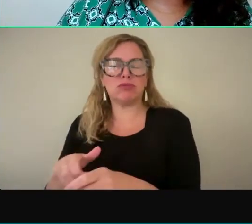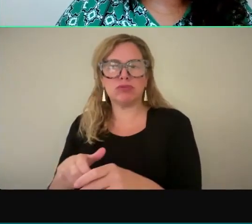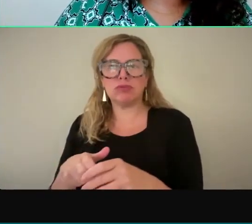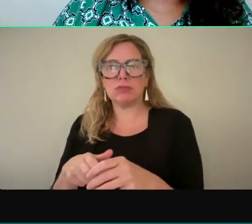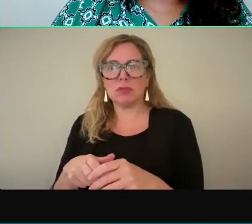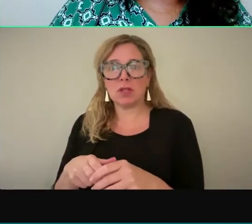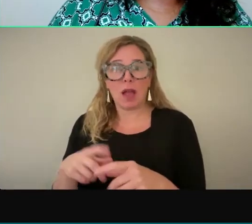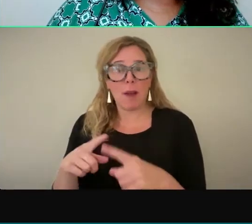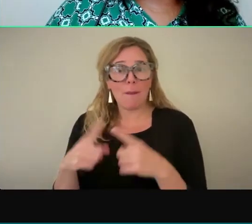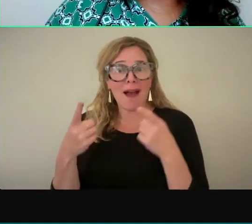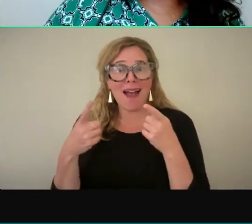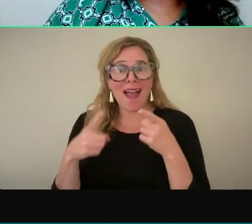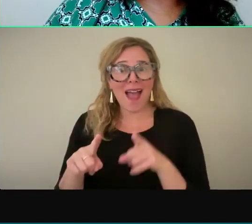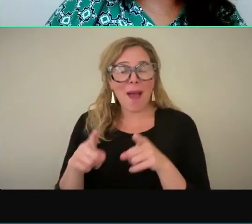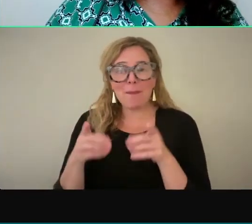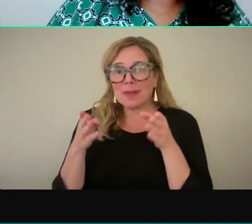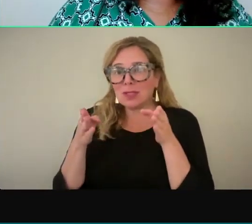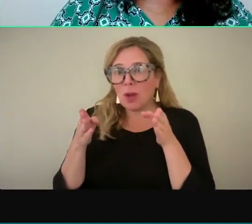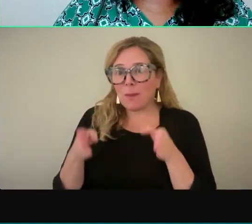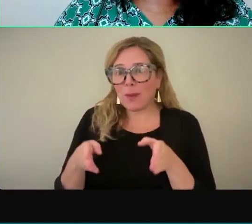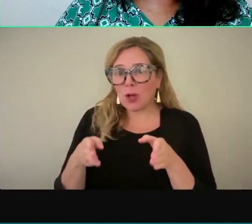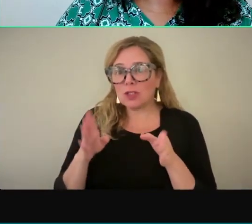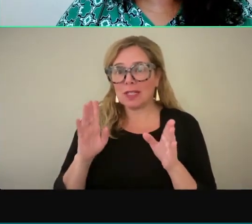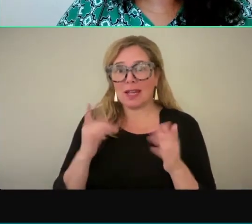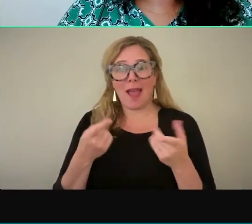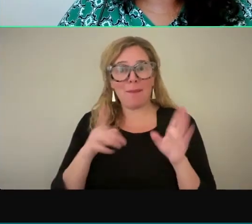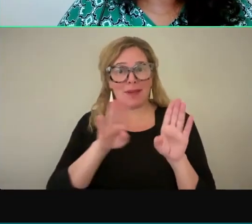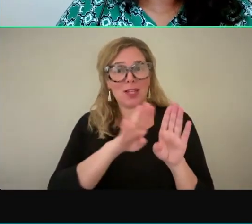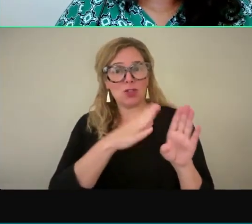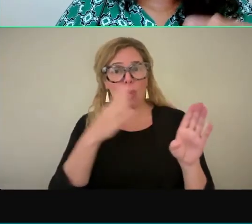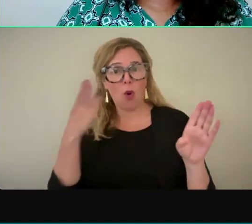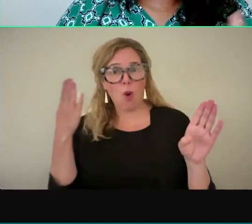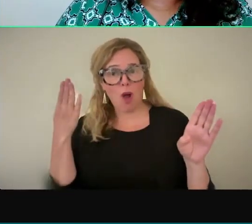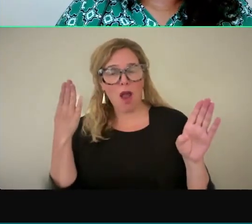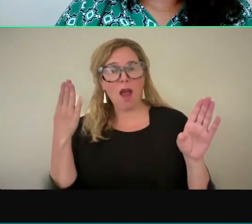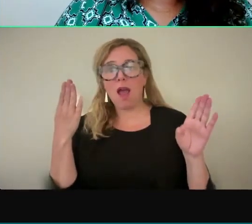when the door is open. So they would walk off and not really get into the car, or there was a lot